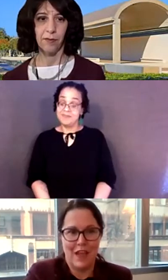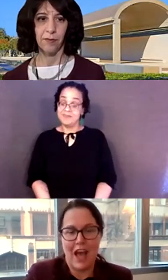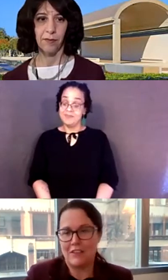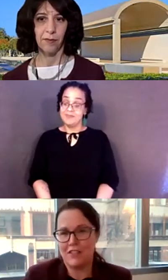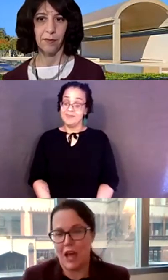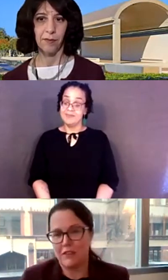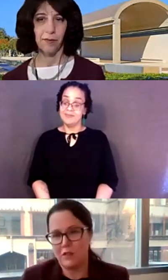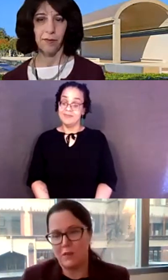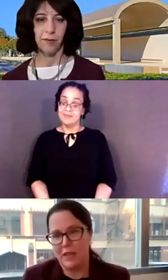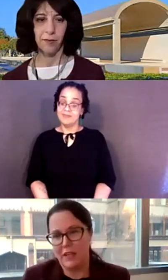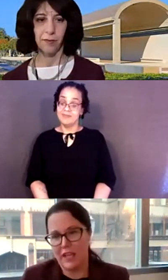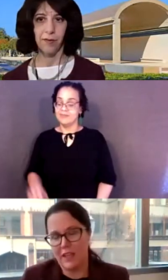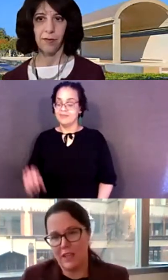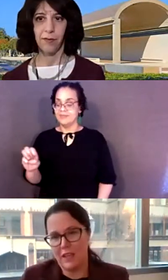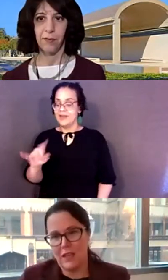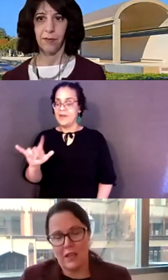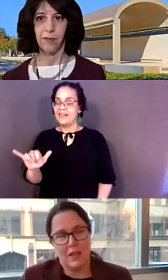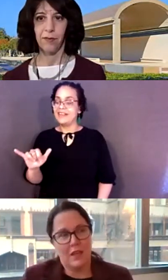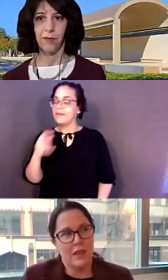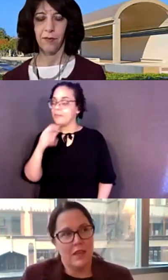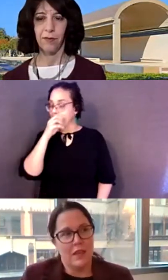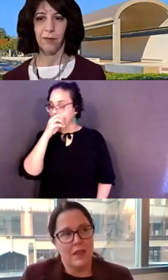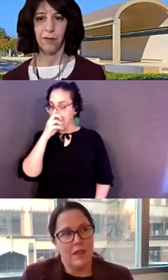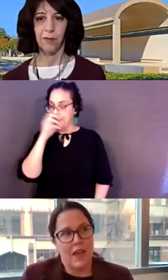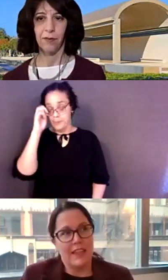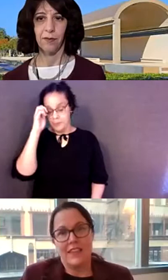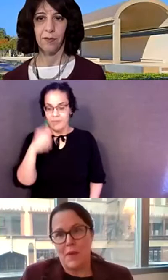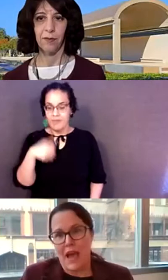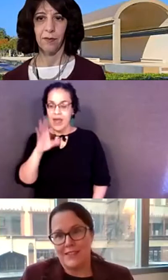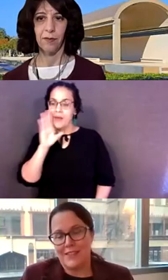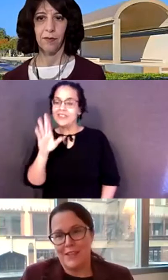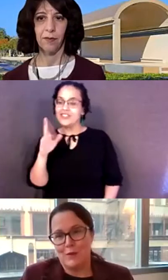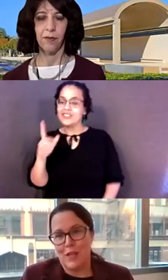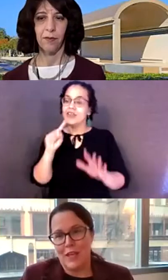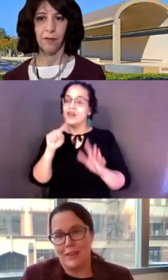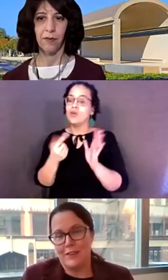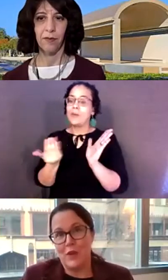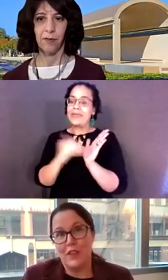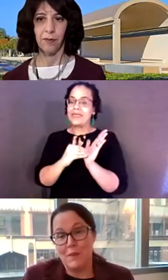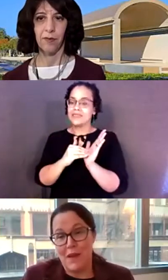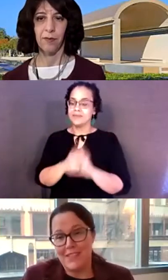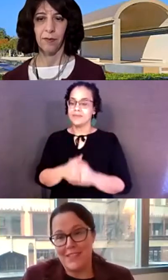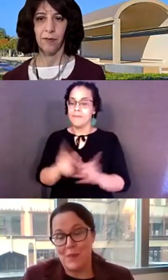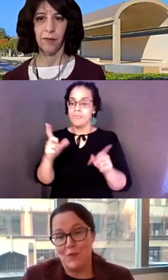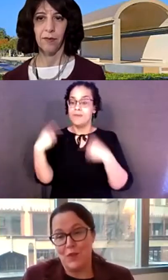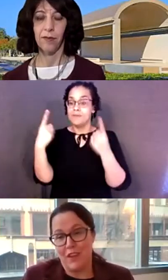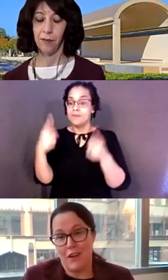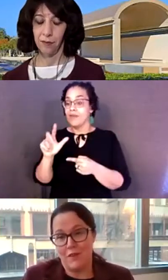I'll just, I'll just repeat that I think I think the past, you know,